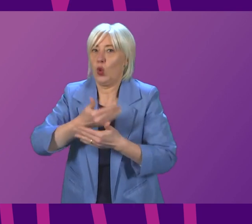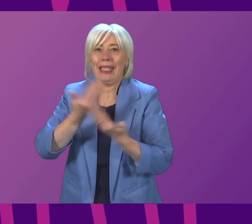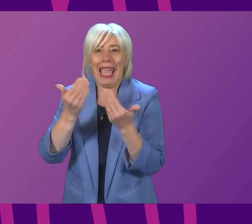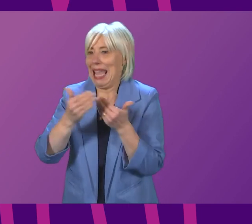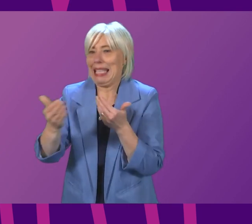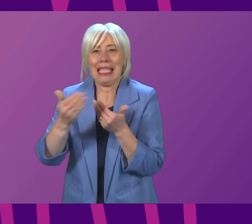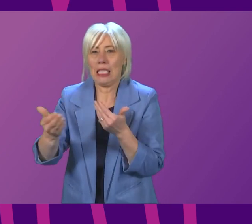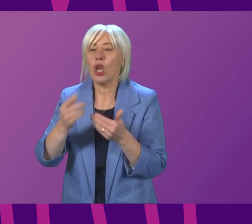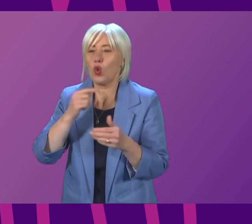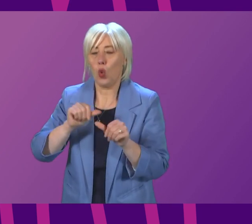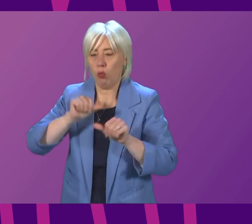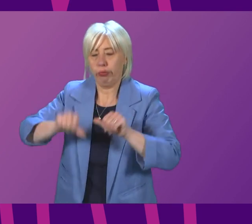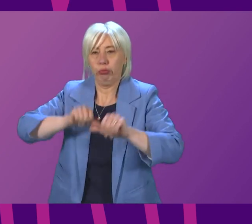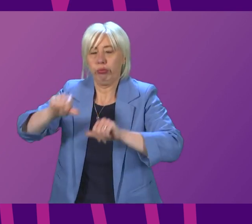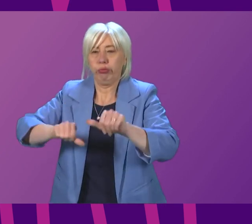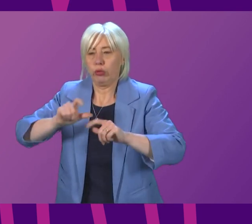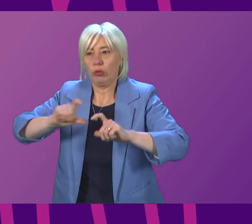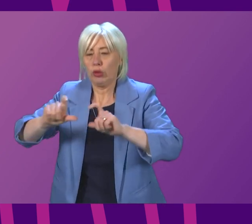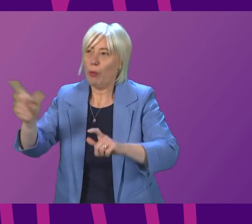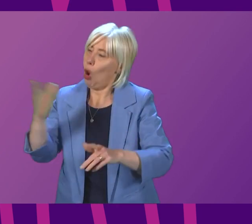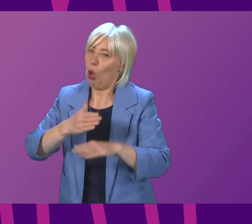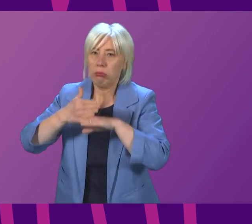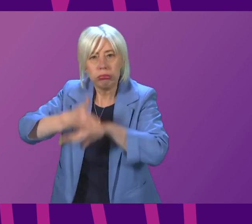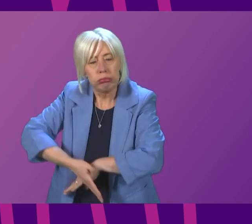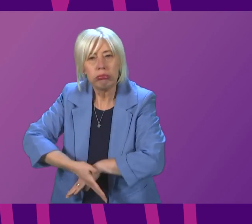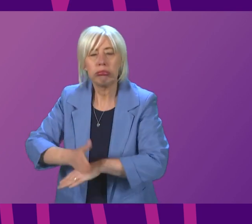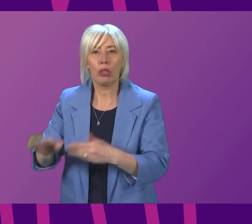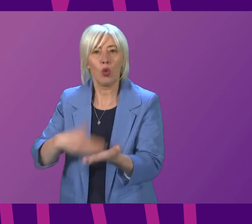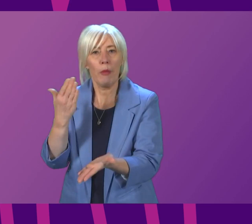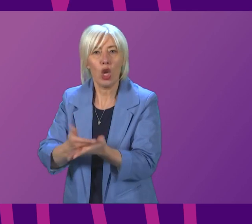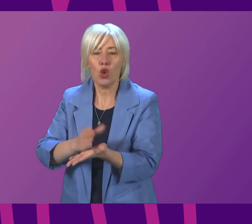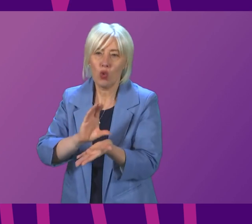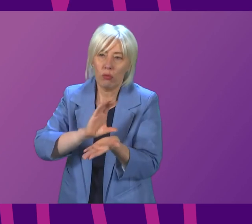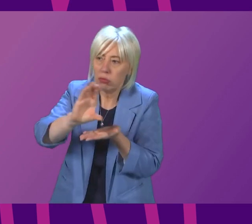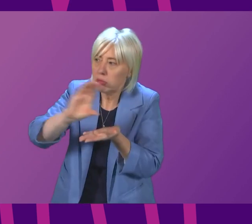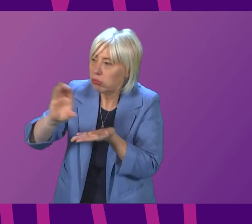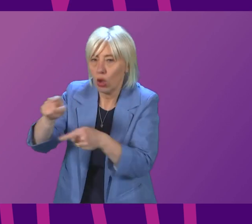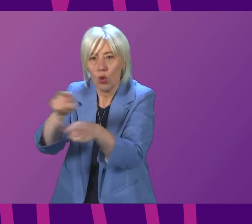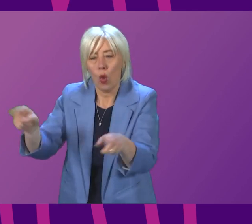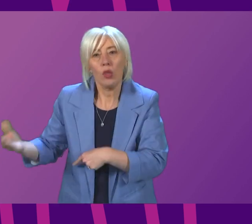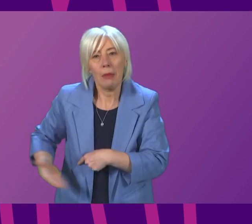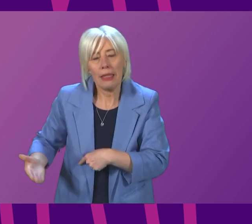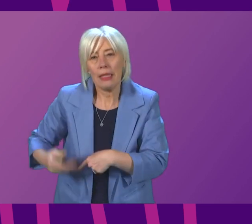This is an on-going process, but everybody is working hard to get the money into the bank accounts of businesses as quickly as possible.